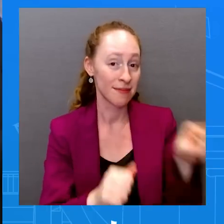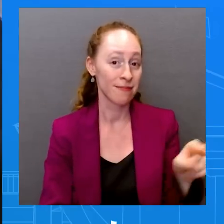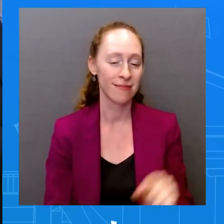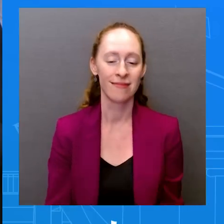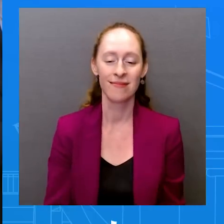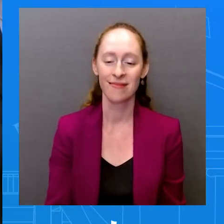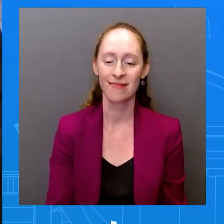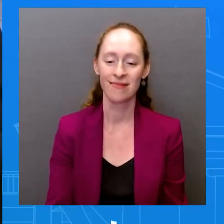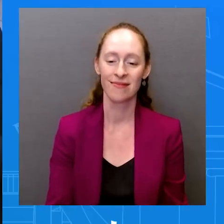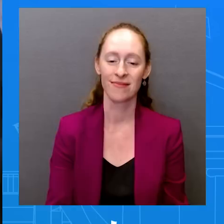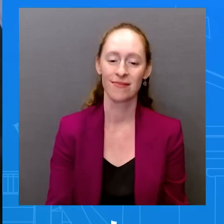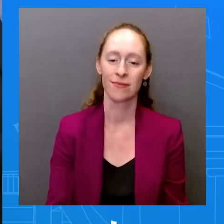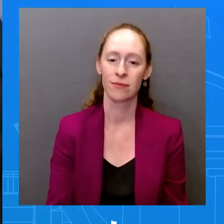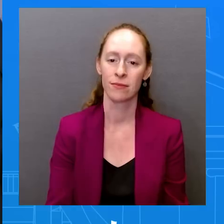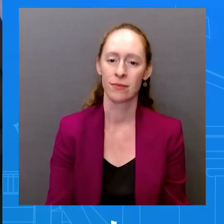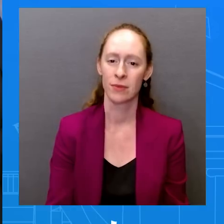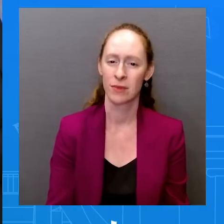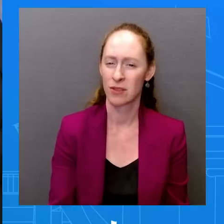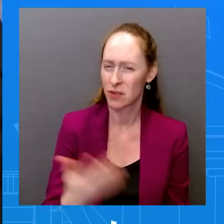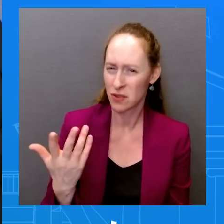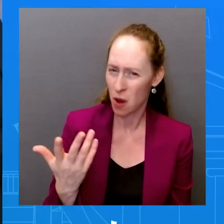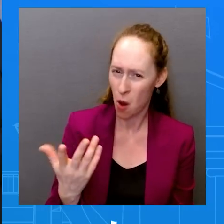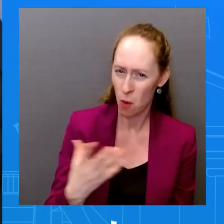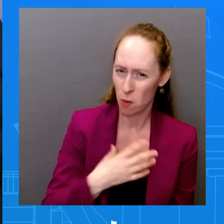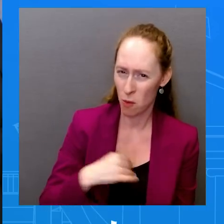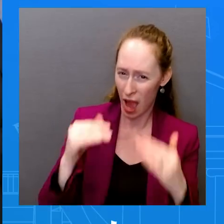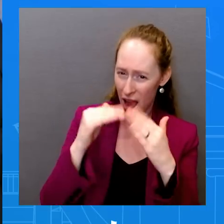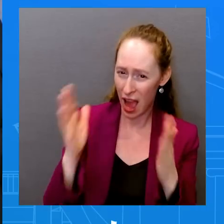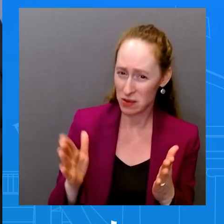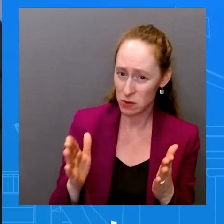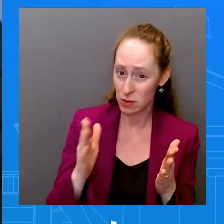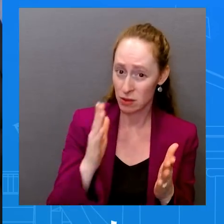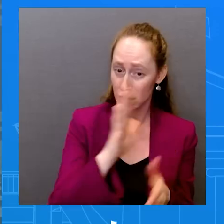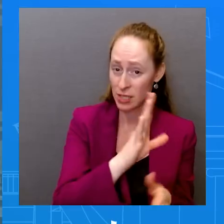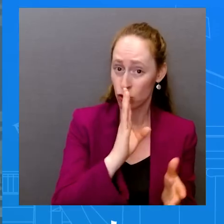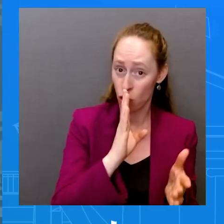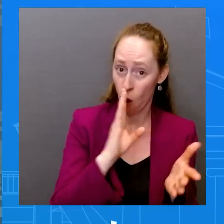on a downward trend with gas prices? Ms. Jean-Pierre: So, again, you know,